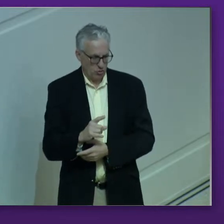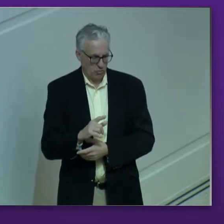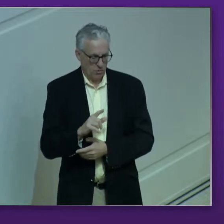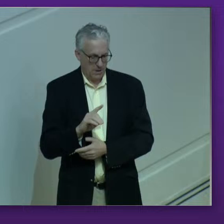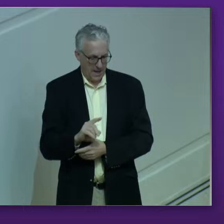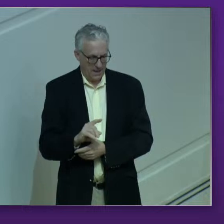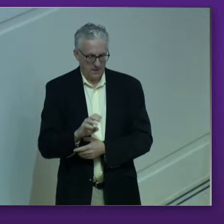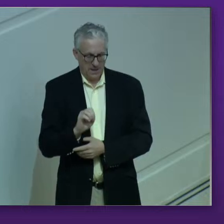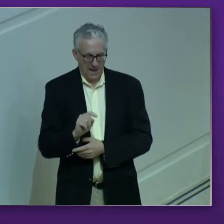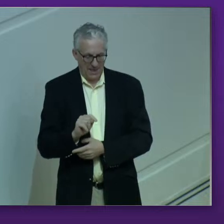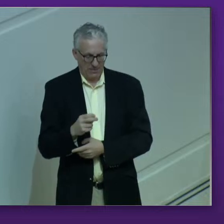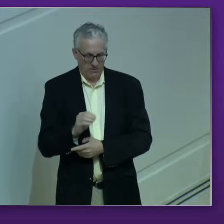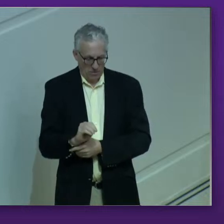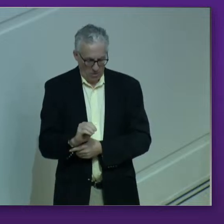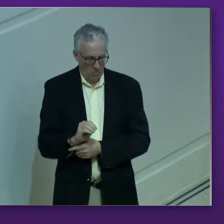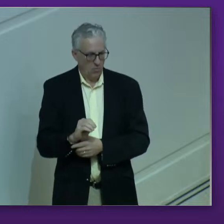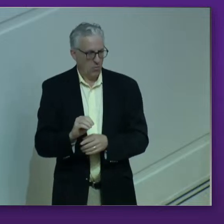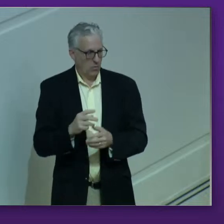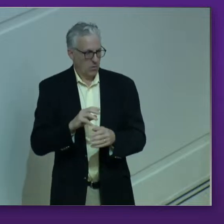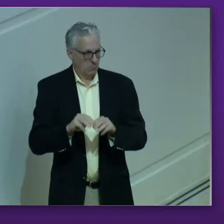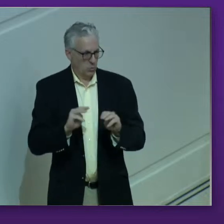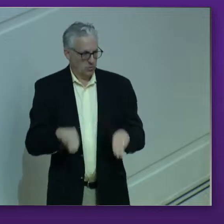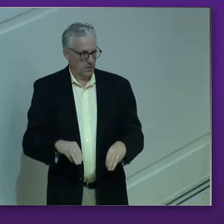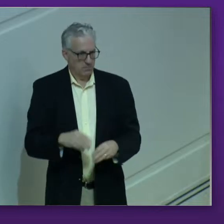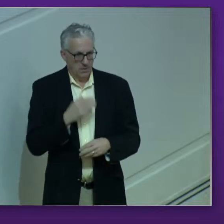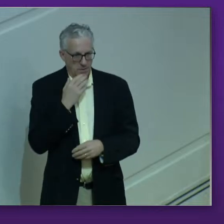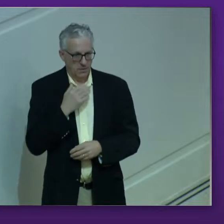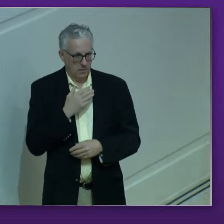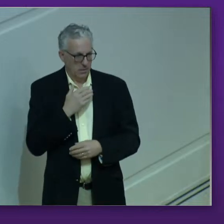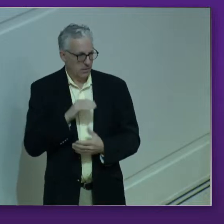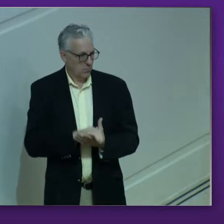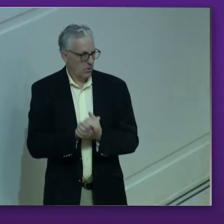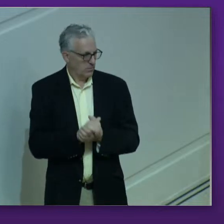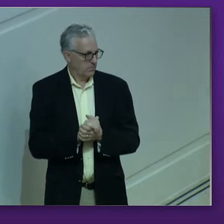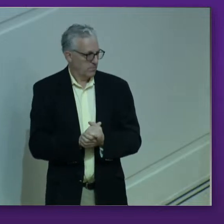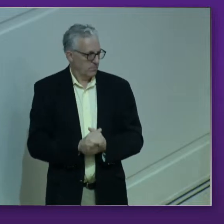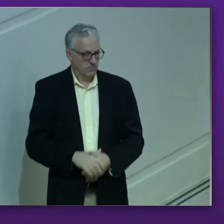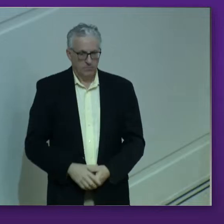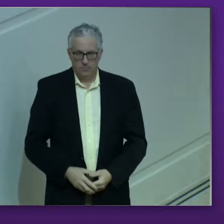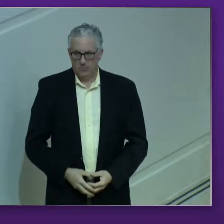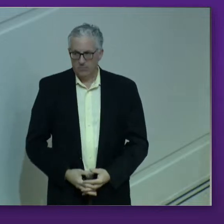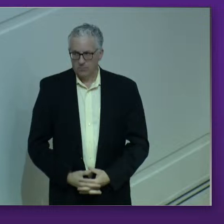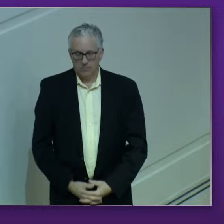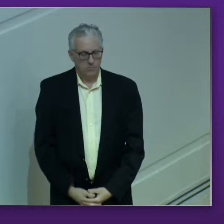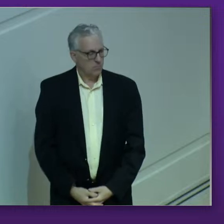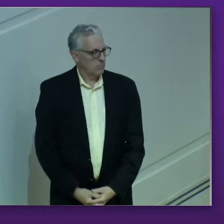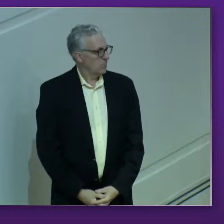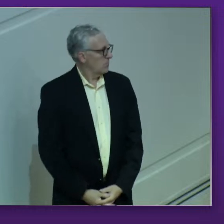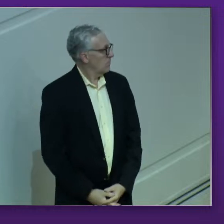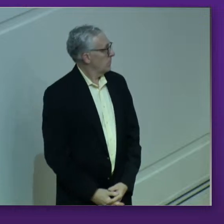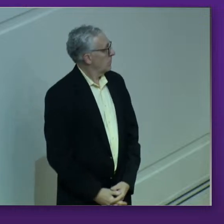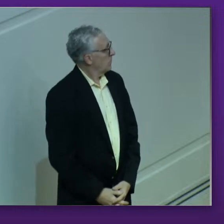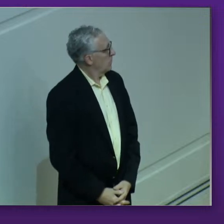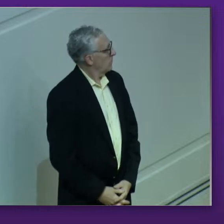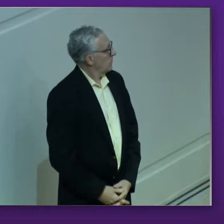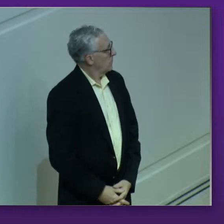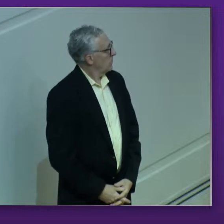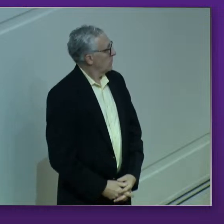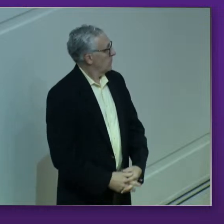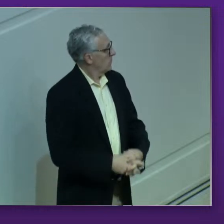MUSEUM EDUCATION PROGRAM. THIS PROJECT WILL CONTRIBUTE TO STUDENT'S ACADEMIC SUCCESS AND